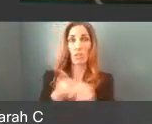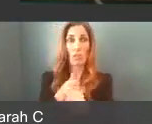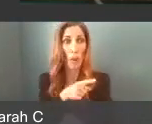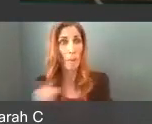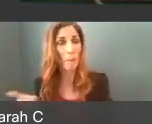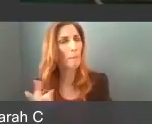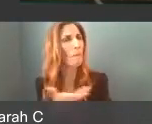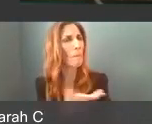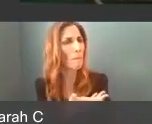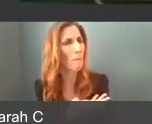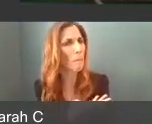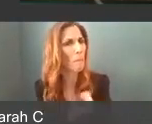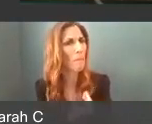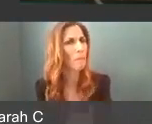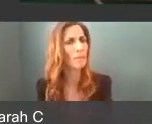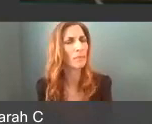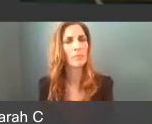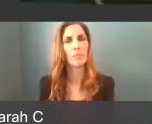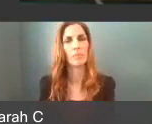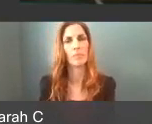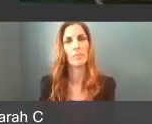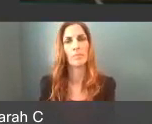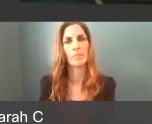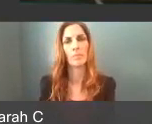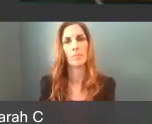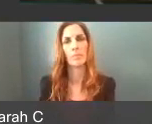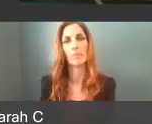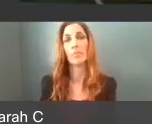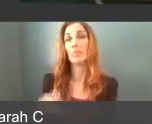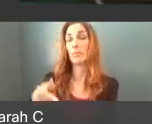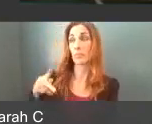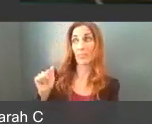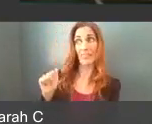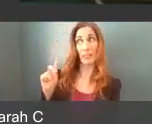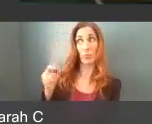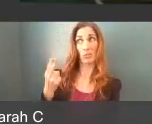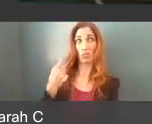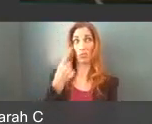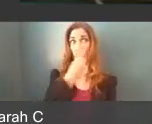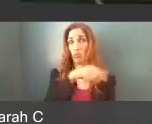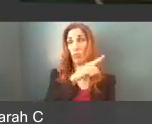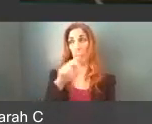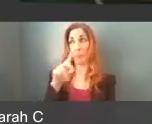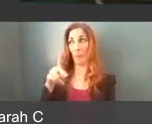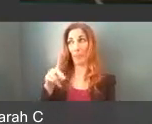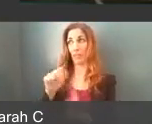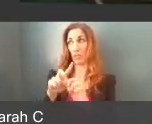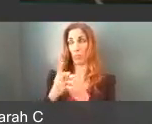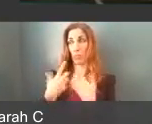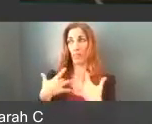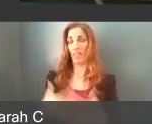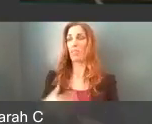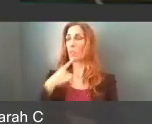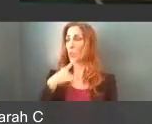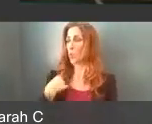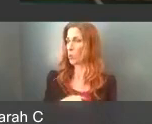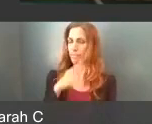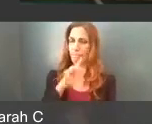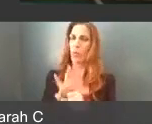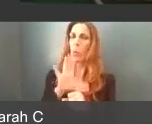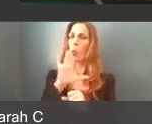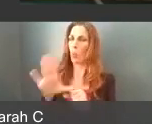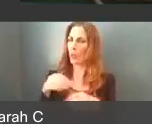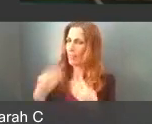[Commissioner Arkoosh] I think, well the PA DOH has assured us that they will get us enough second doses